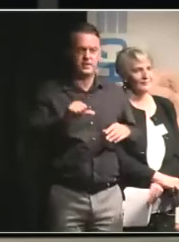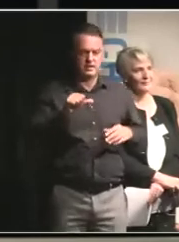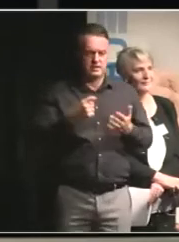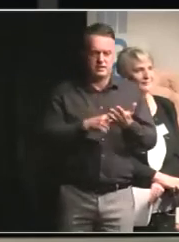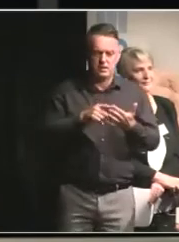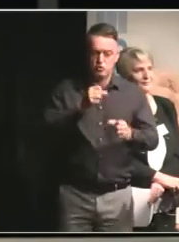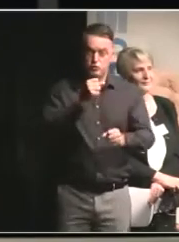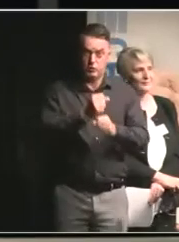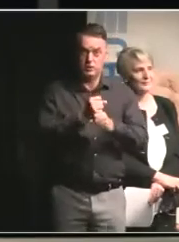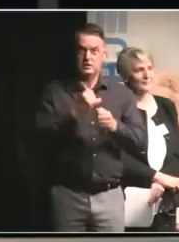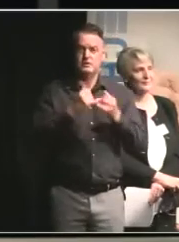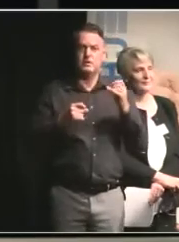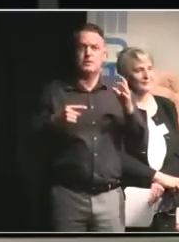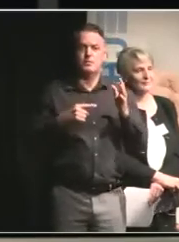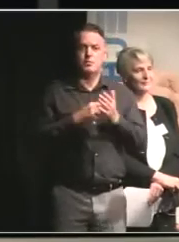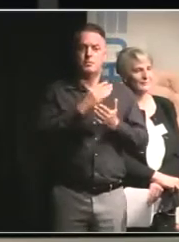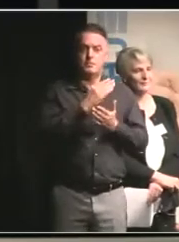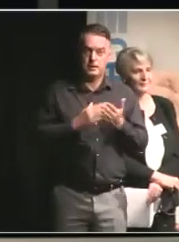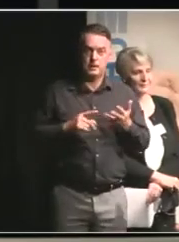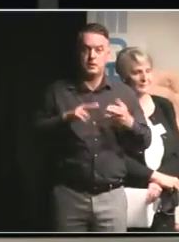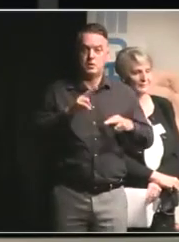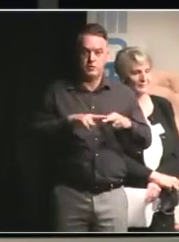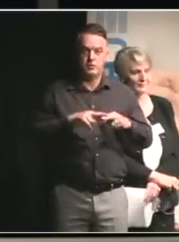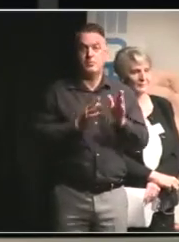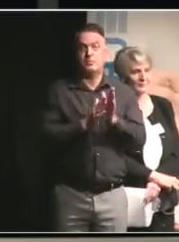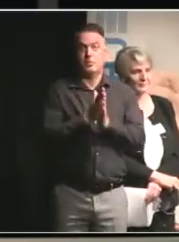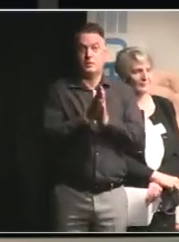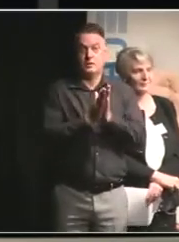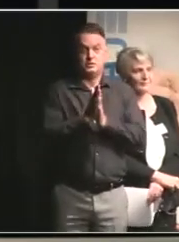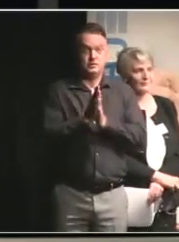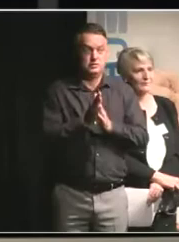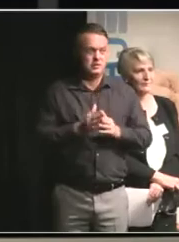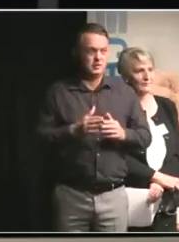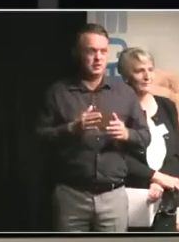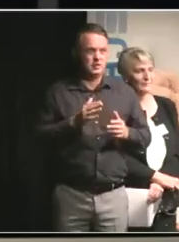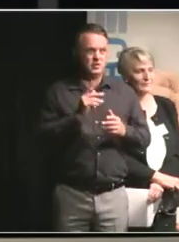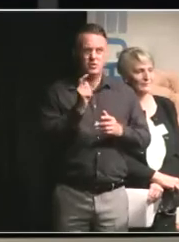are an important component to motivation and it's almost a chicken and egg thing. If there